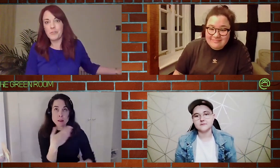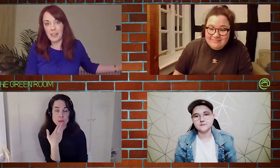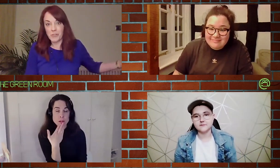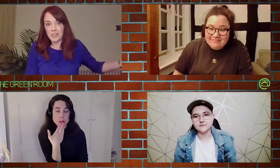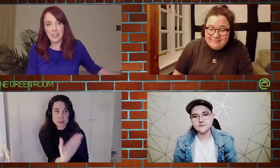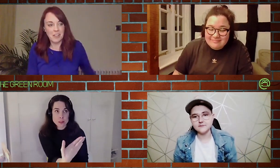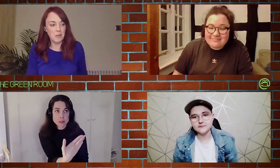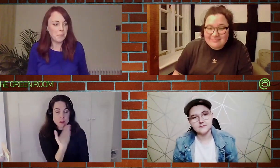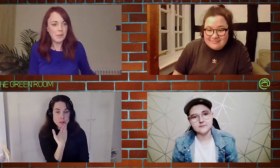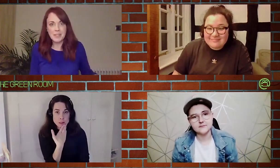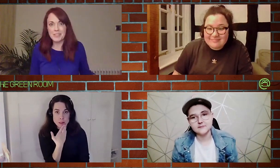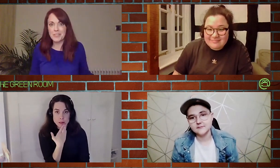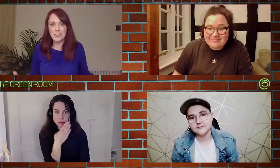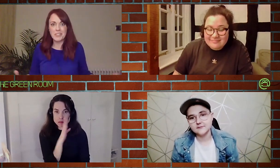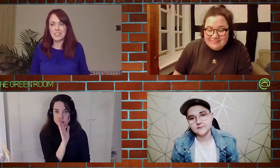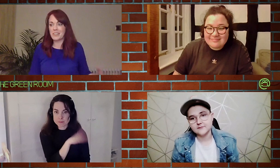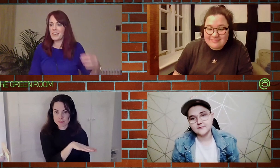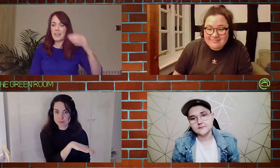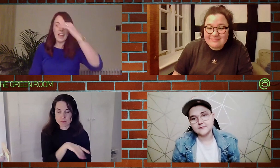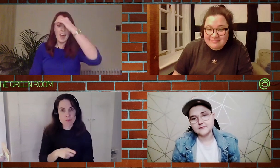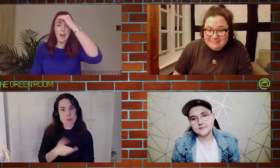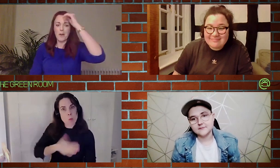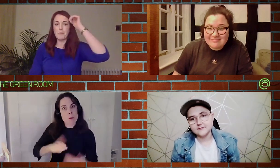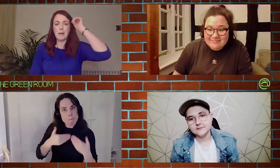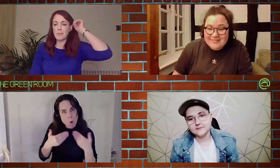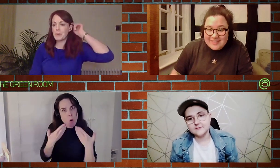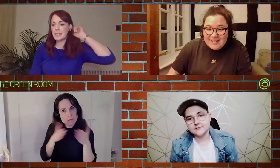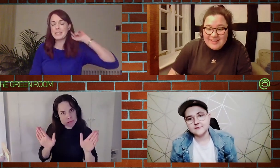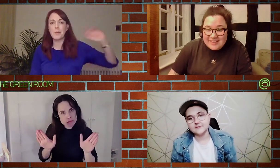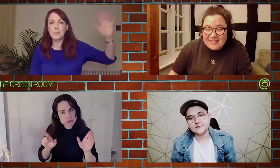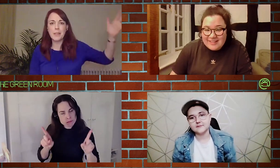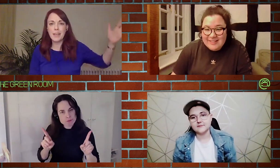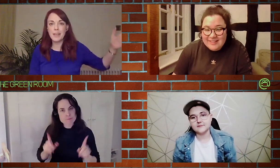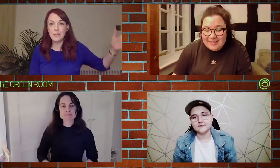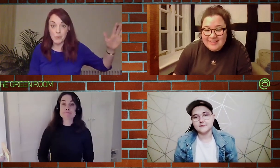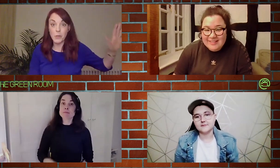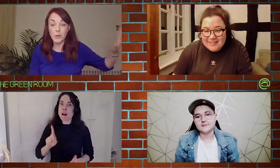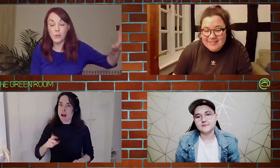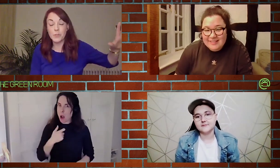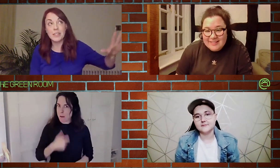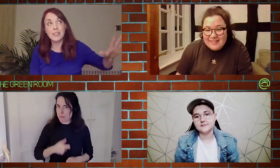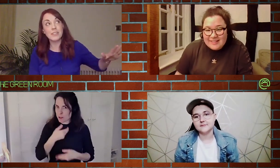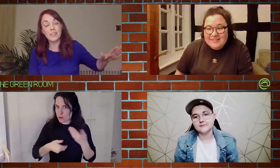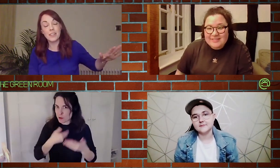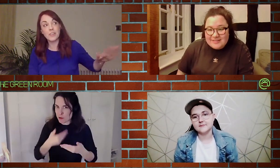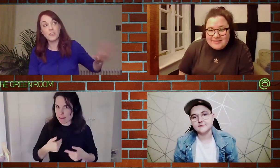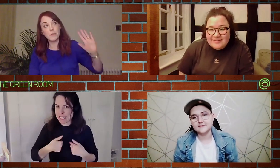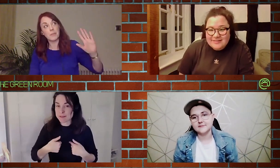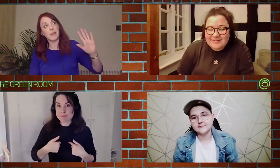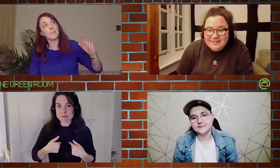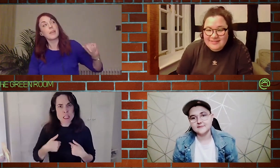I'll just tell a little personal story just now. I remember I went to see a play, when we could all go to the theatre, remember that?